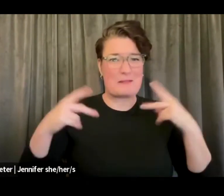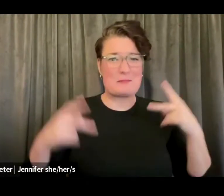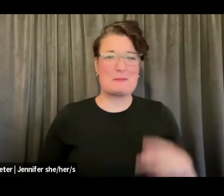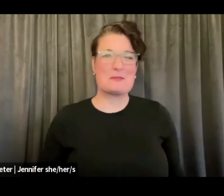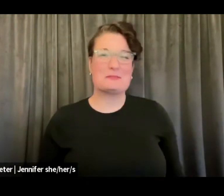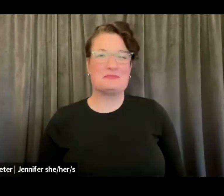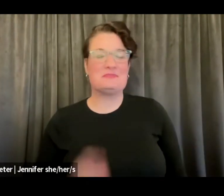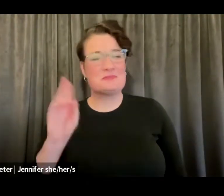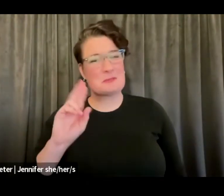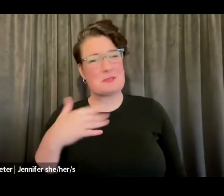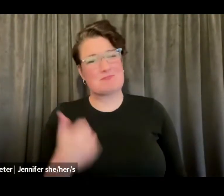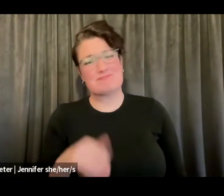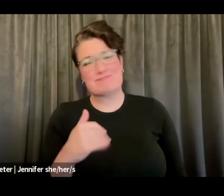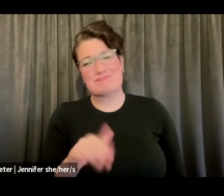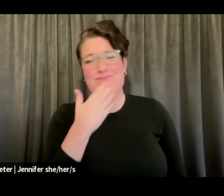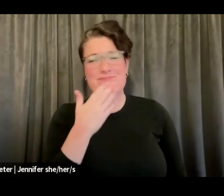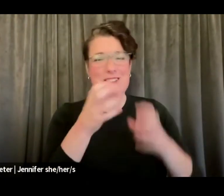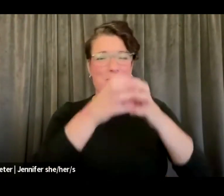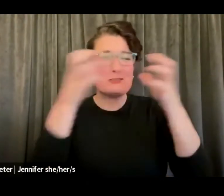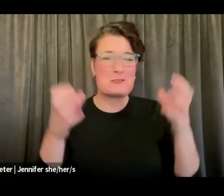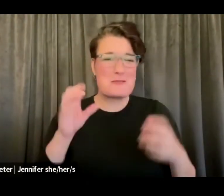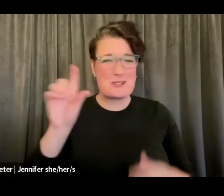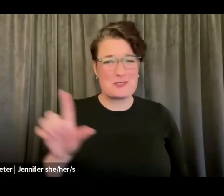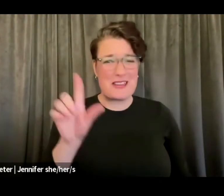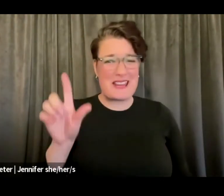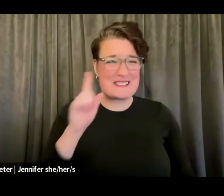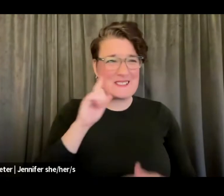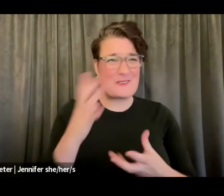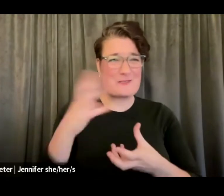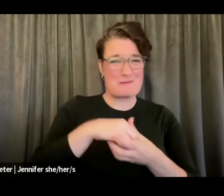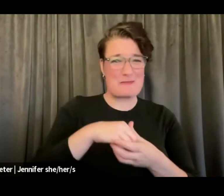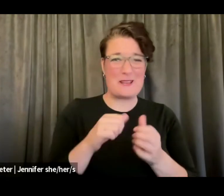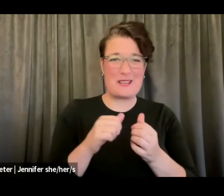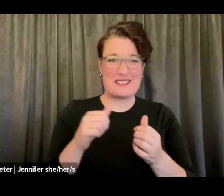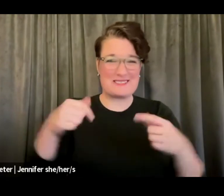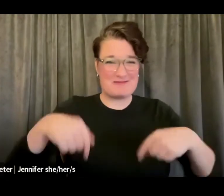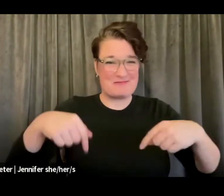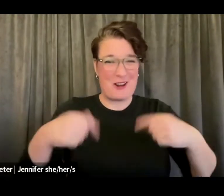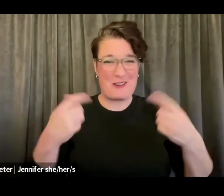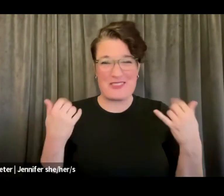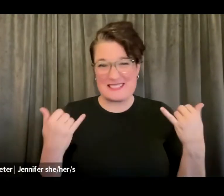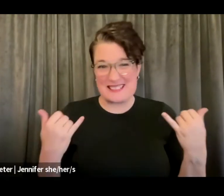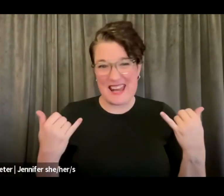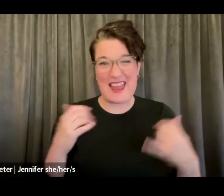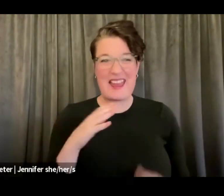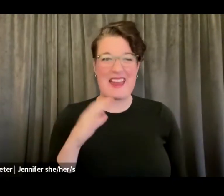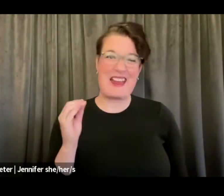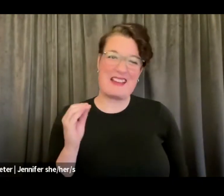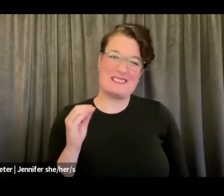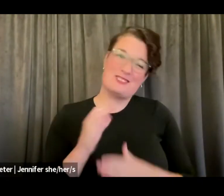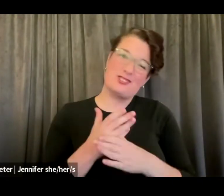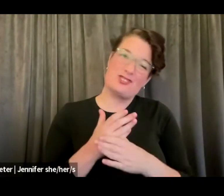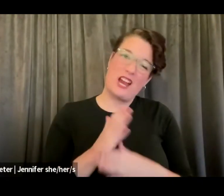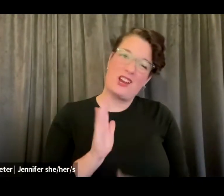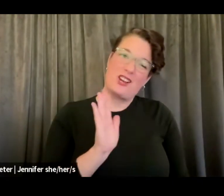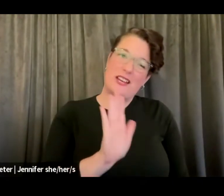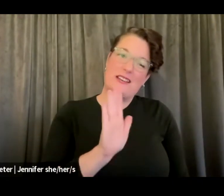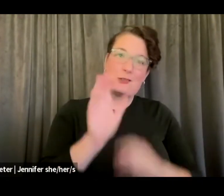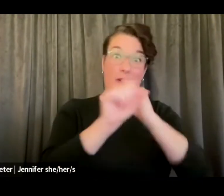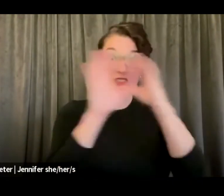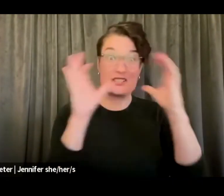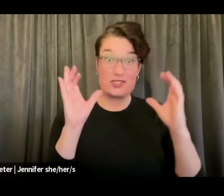you so much Lukaza for being with us today and sharing your visions of the